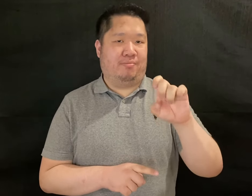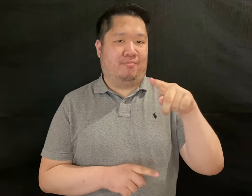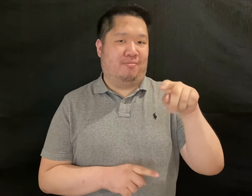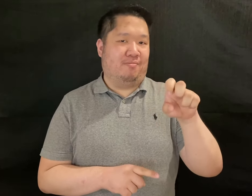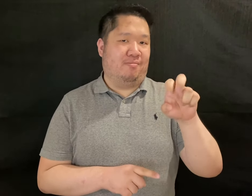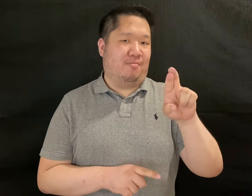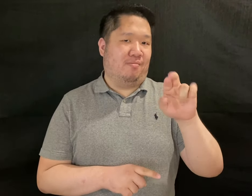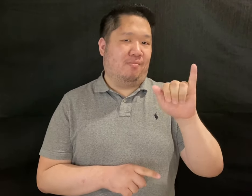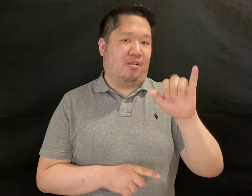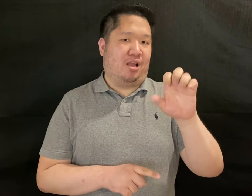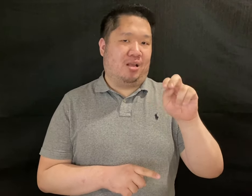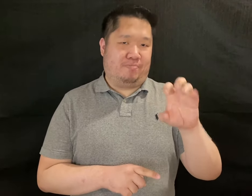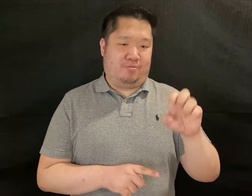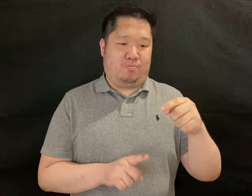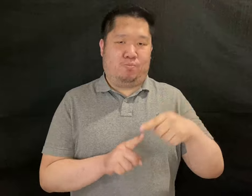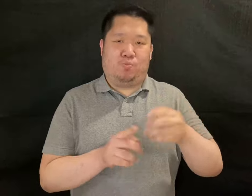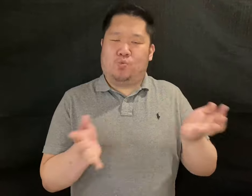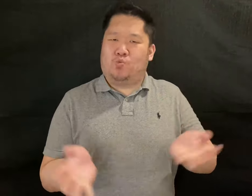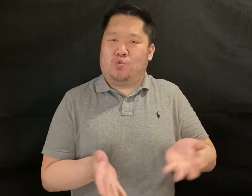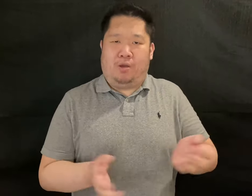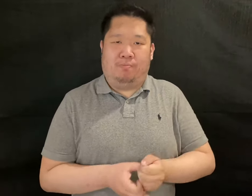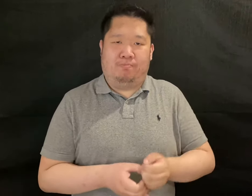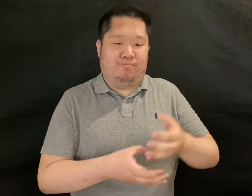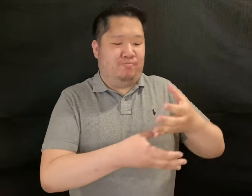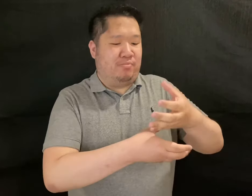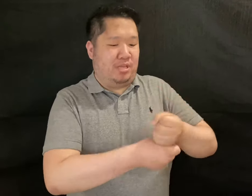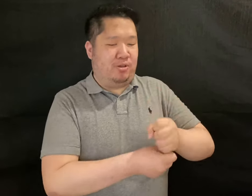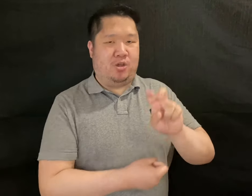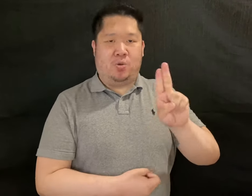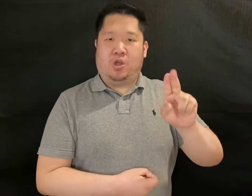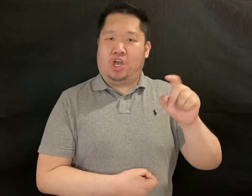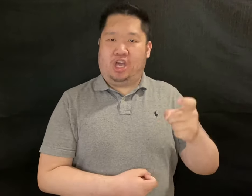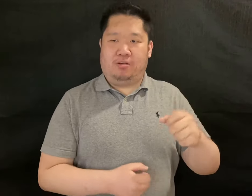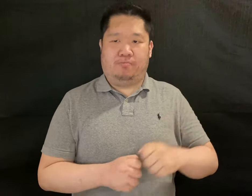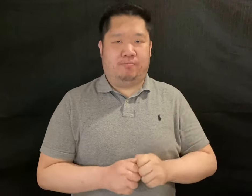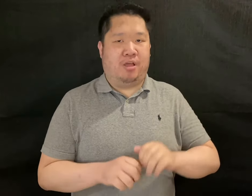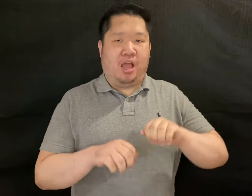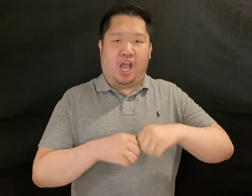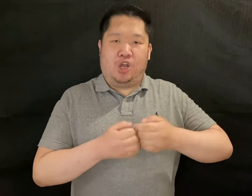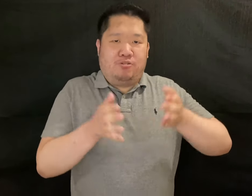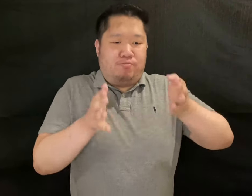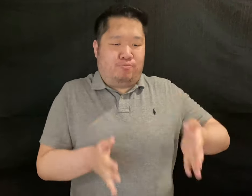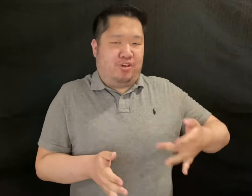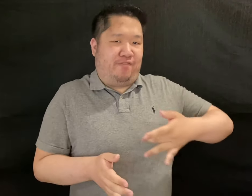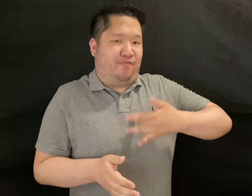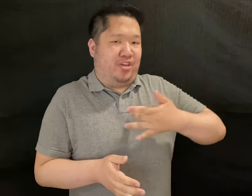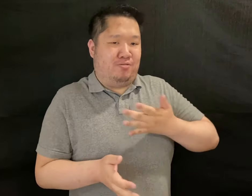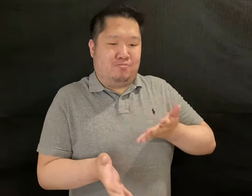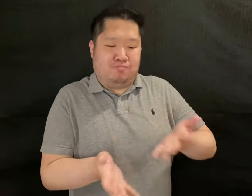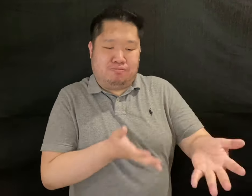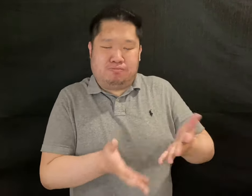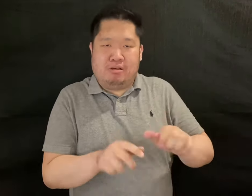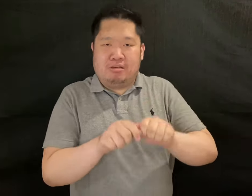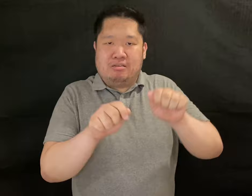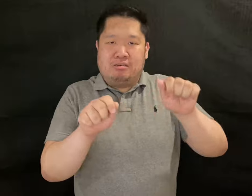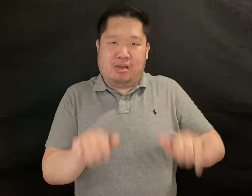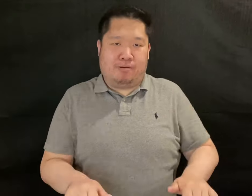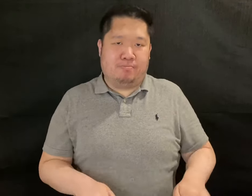What is User Experience? User Experience, abbreviated as UX, is how a person feels when interfacing with a system.